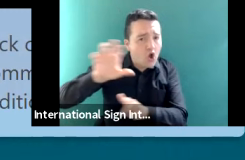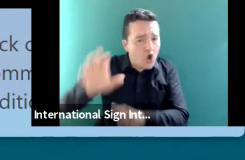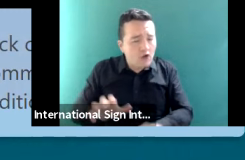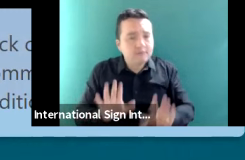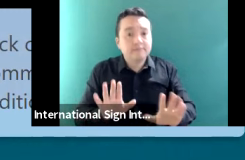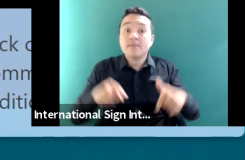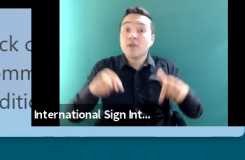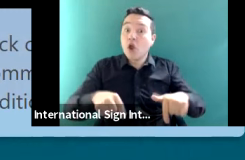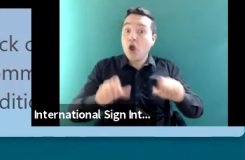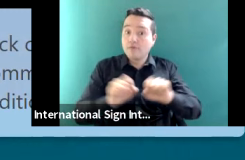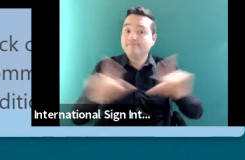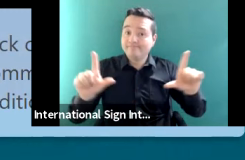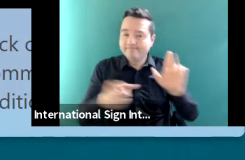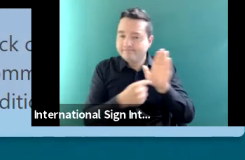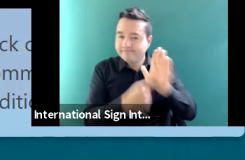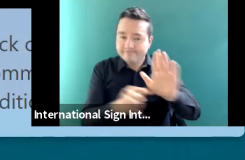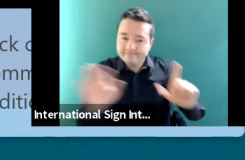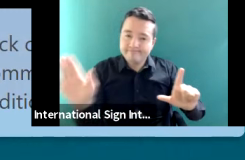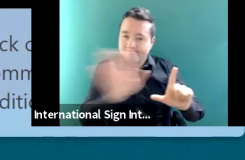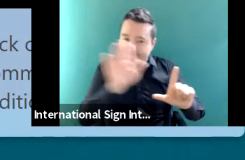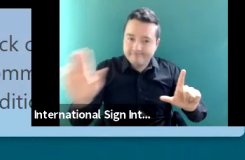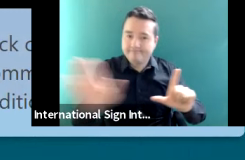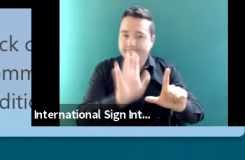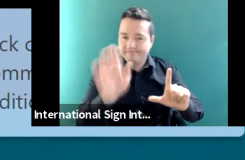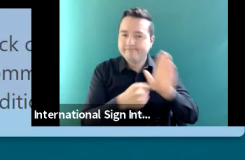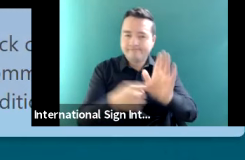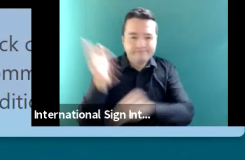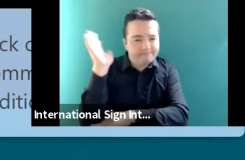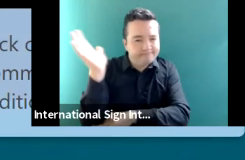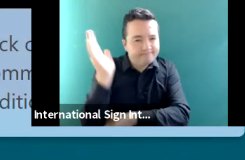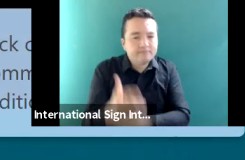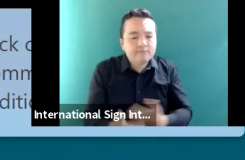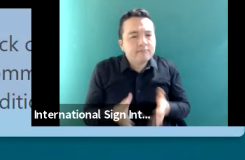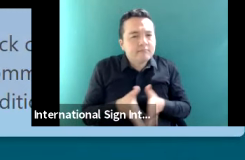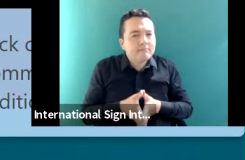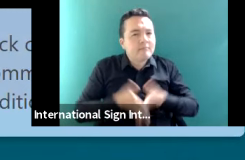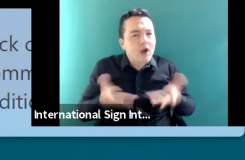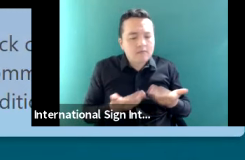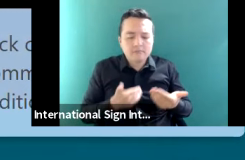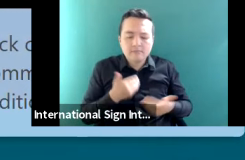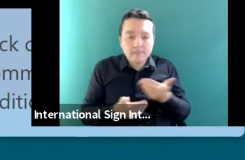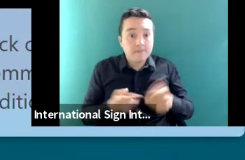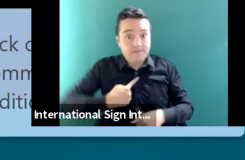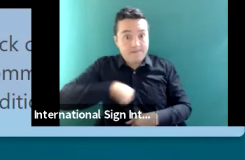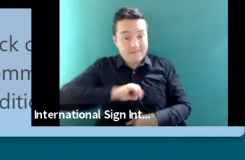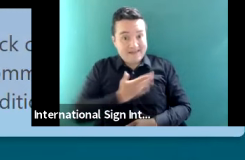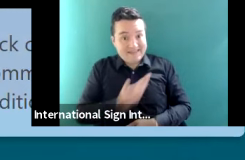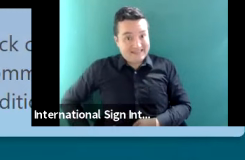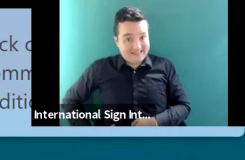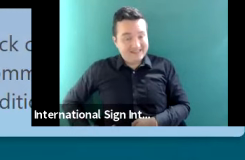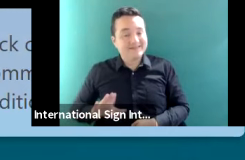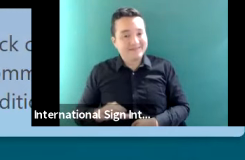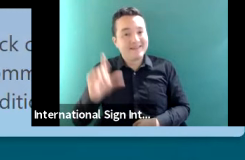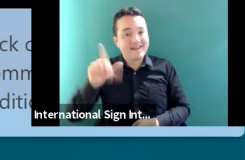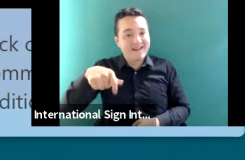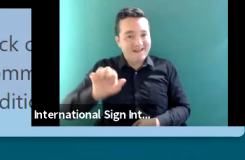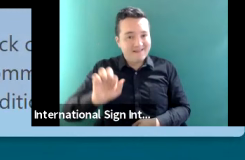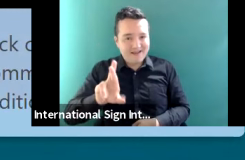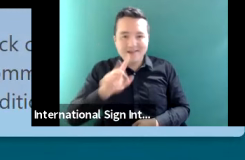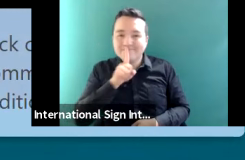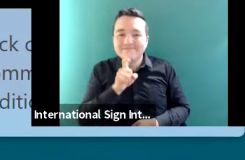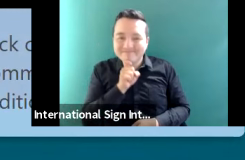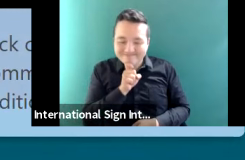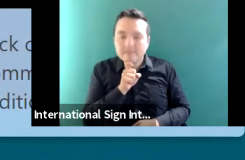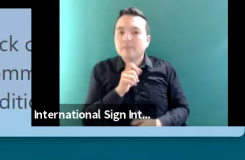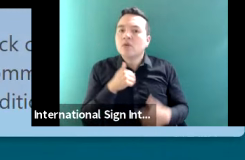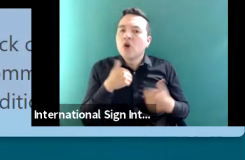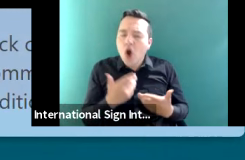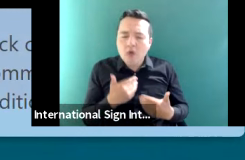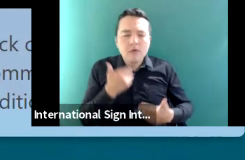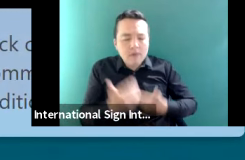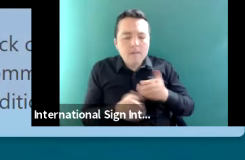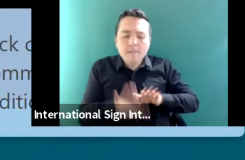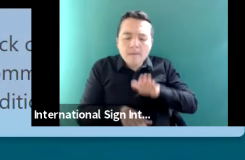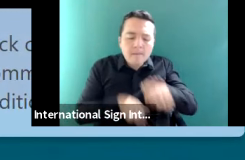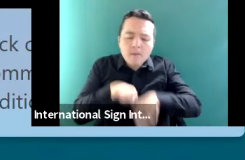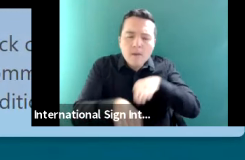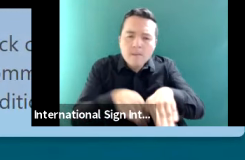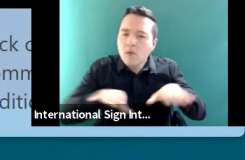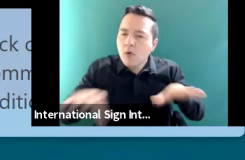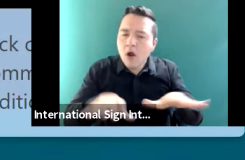Of course it wasn't easy for us. Like any other country, we had a lot of challenges.